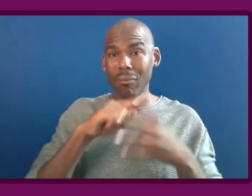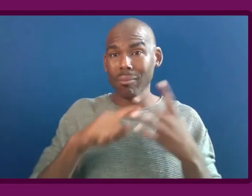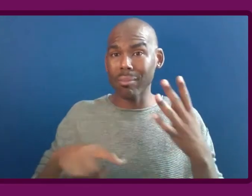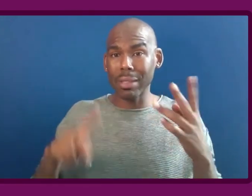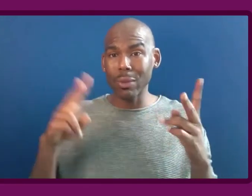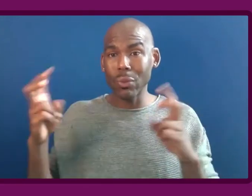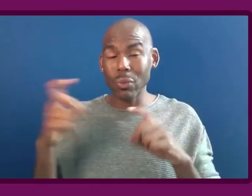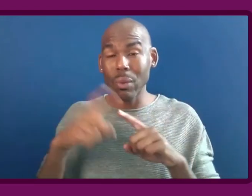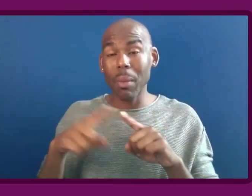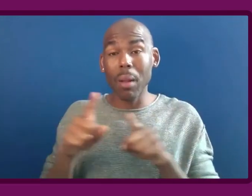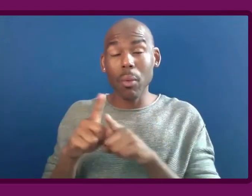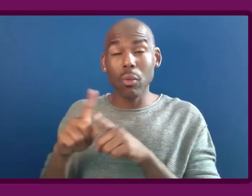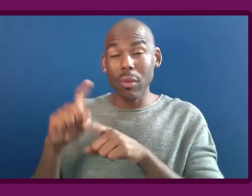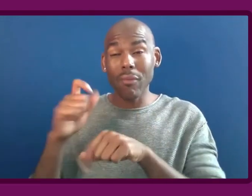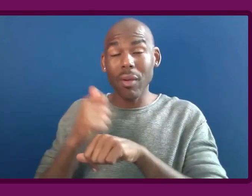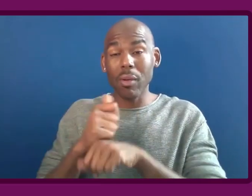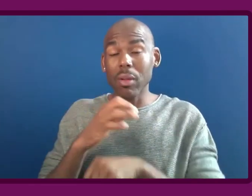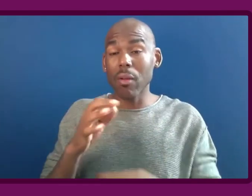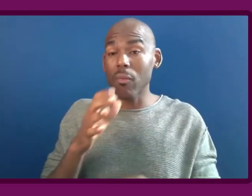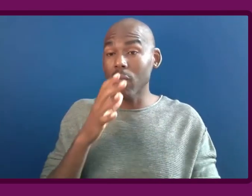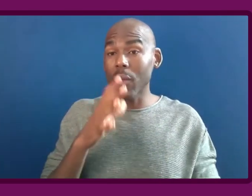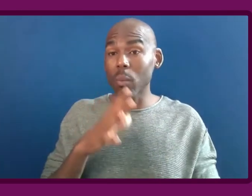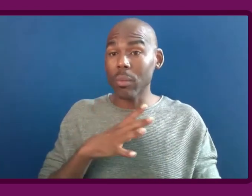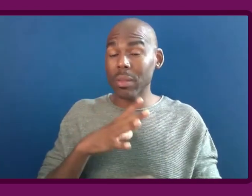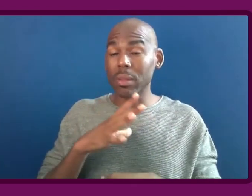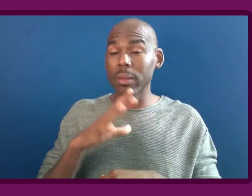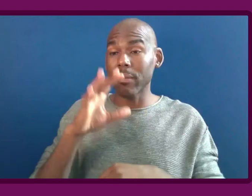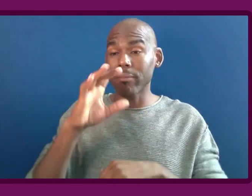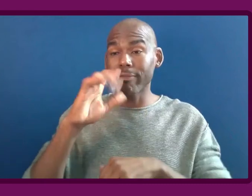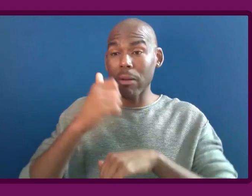need to talk about gender and disability and that intersection, especially when it comes to women.